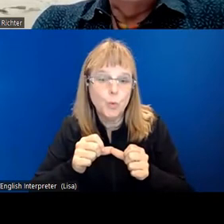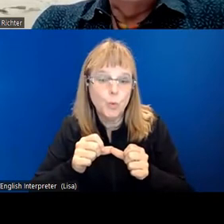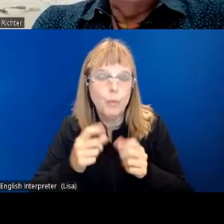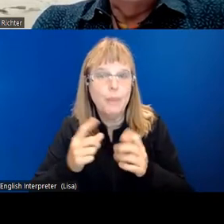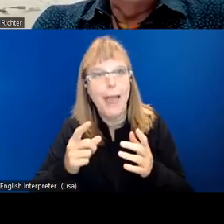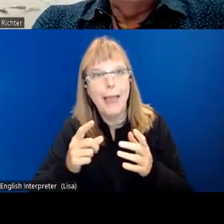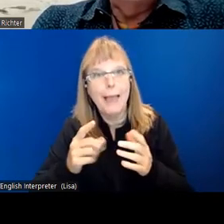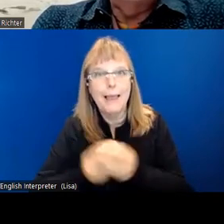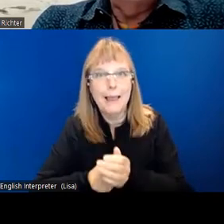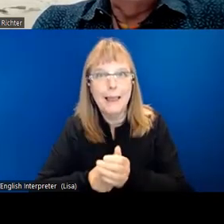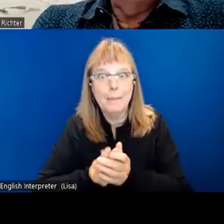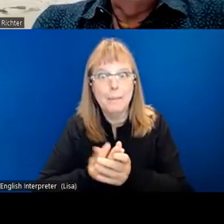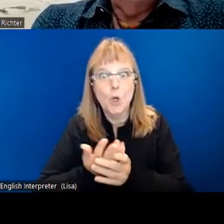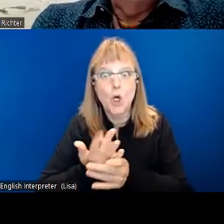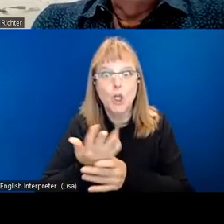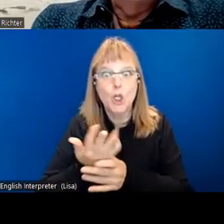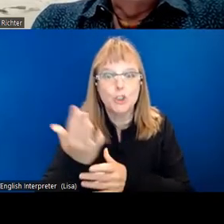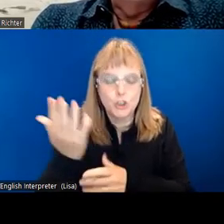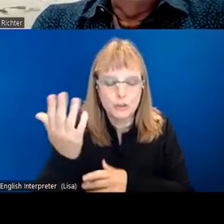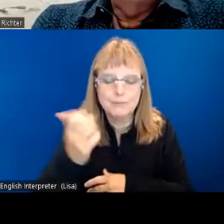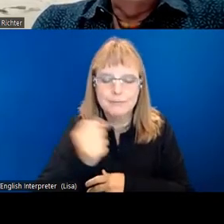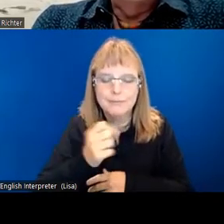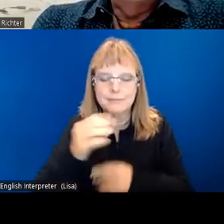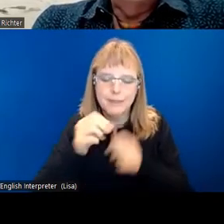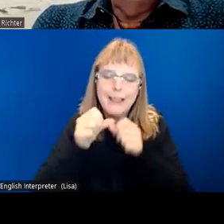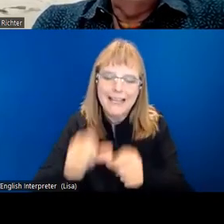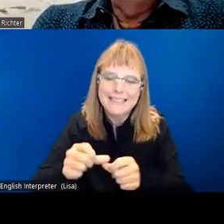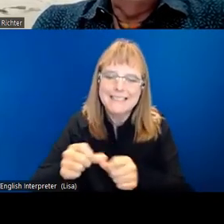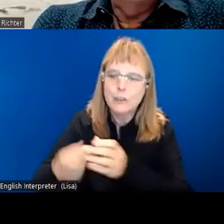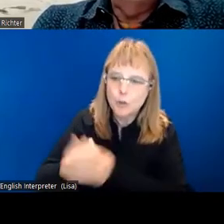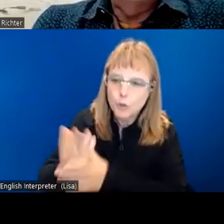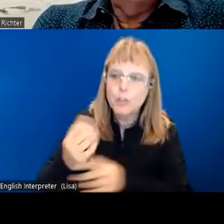they continue to emerge. So I think the continued visiting and check in